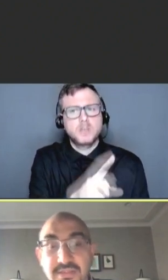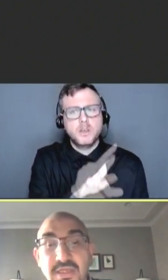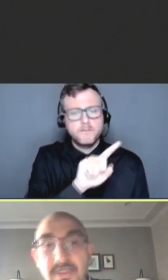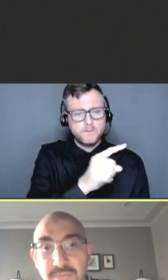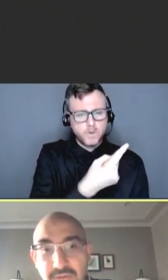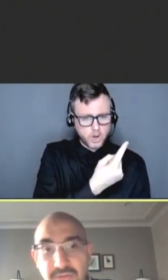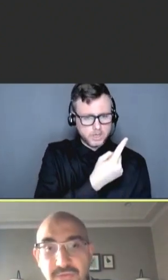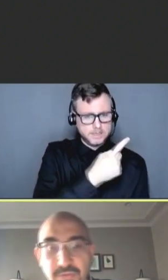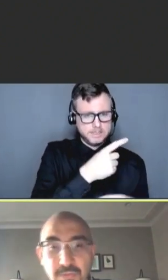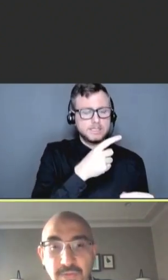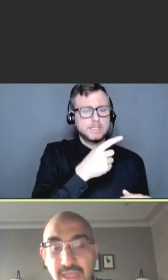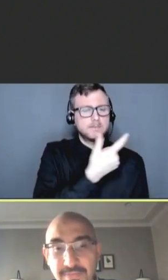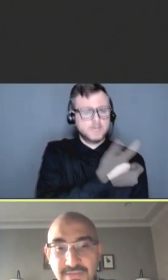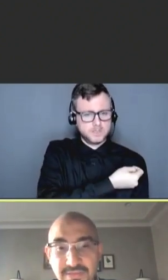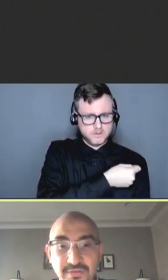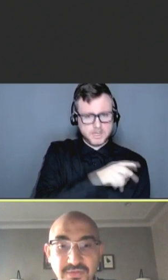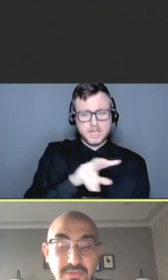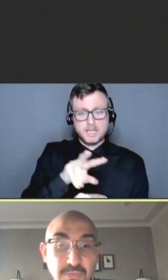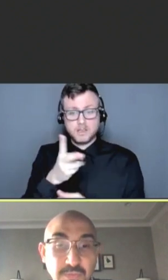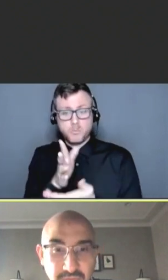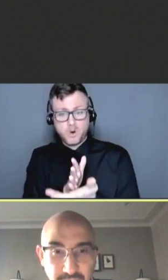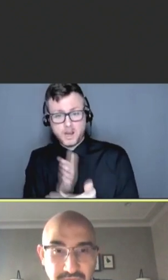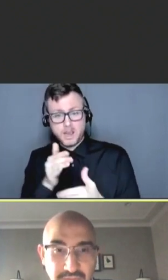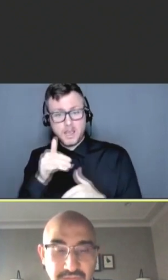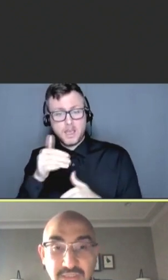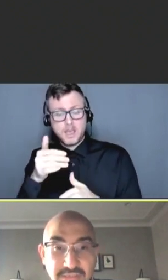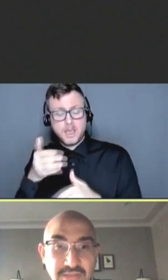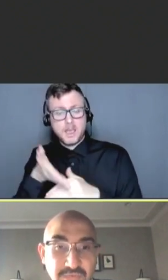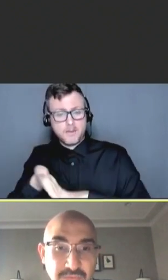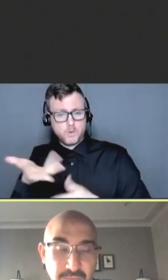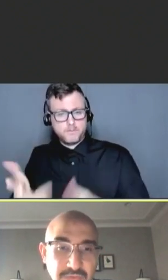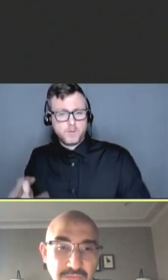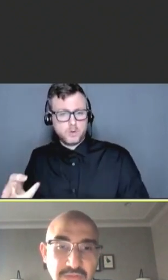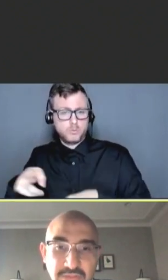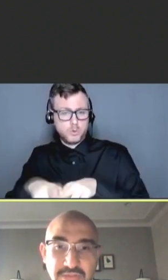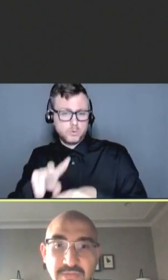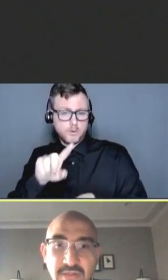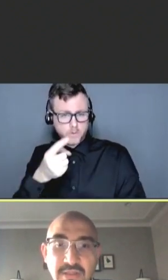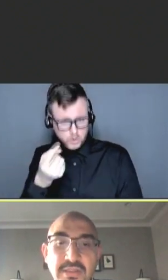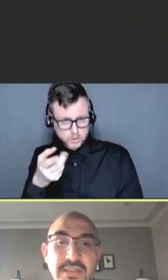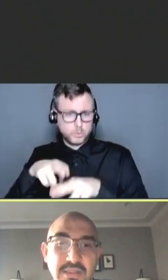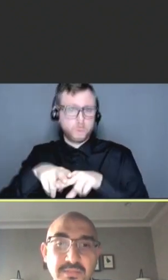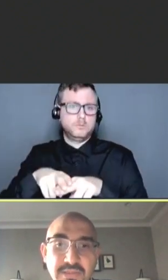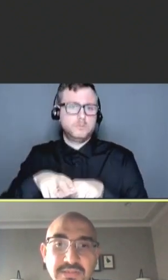in the second part, I'll show you what happens after the booster immunization, at least the first booster immunization. Next slide, please.